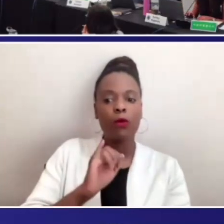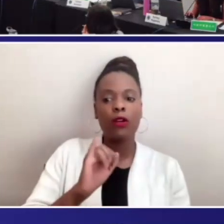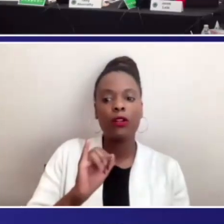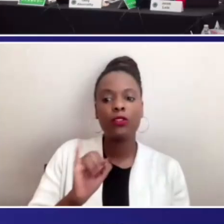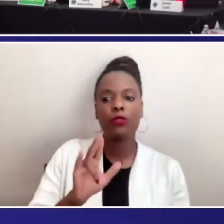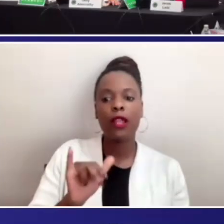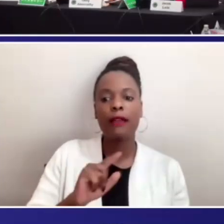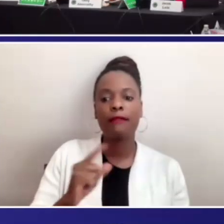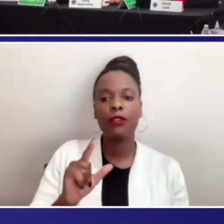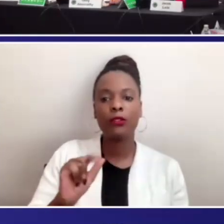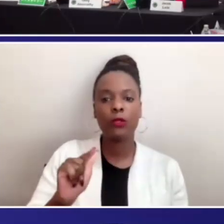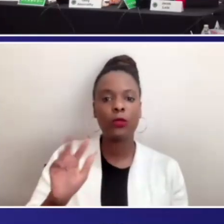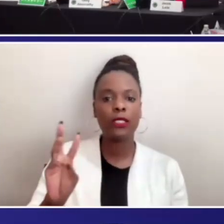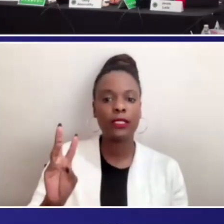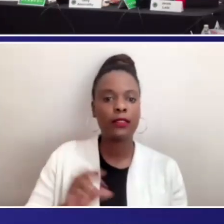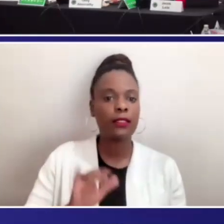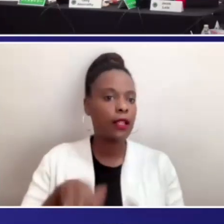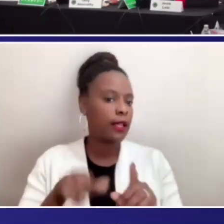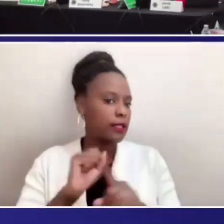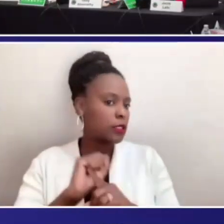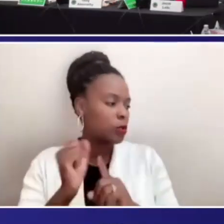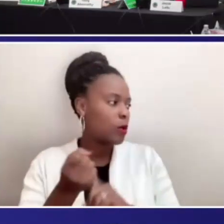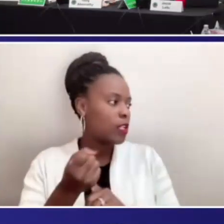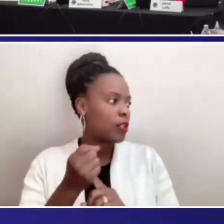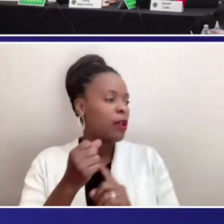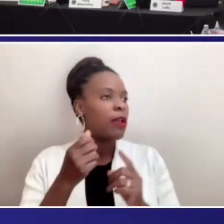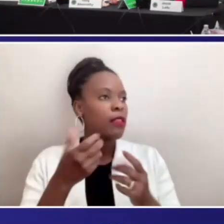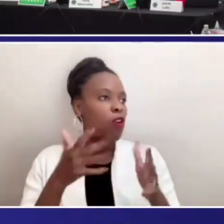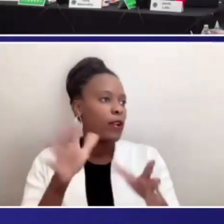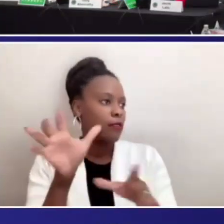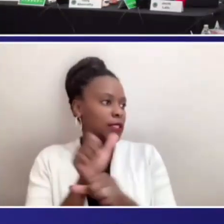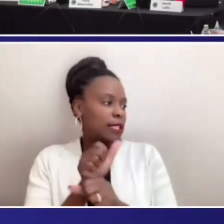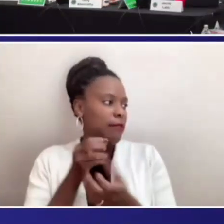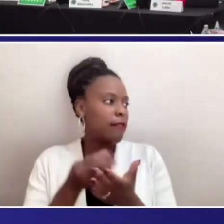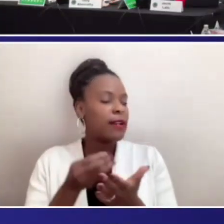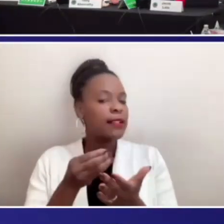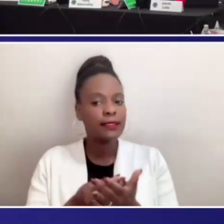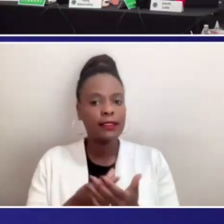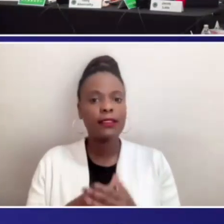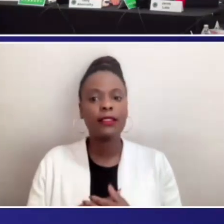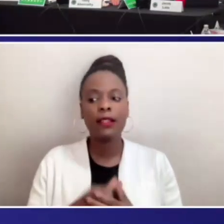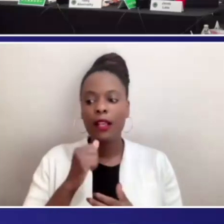So in that case, it goes even further. They have received those funds. They have -- it's not only made/disbursed,